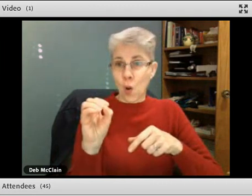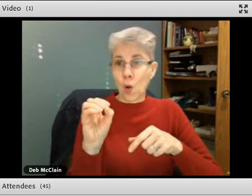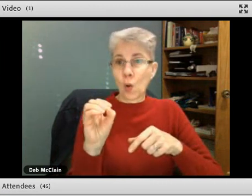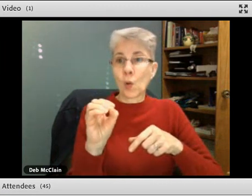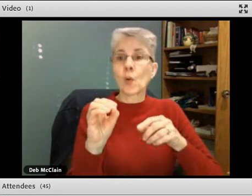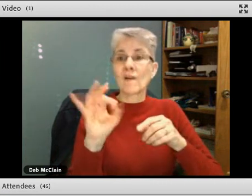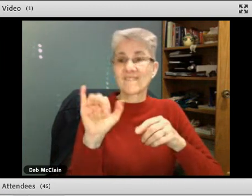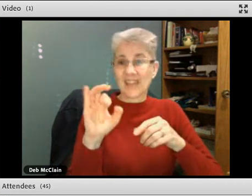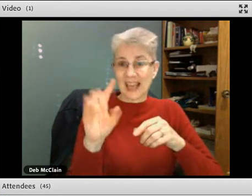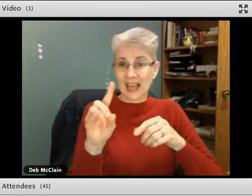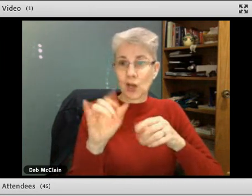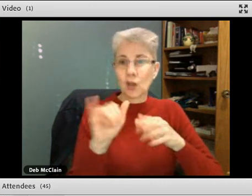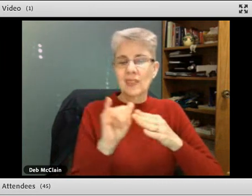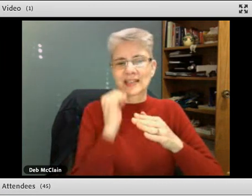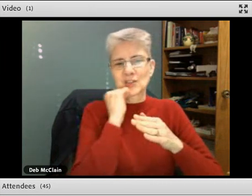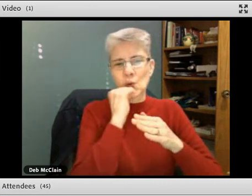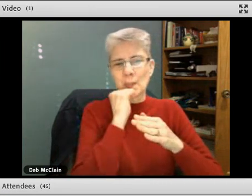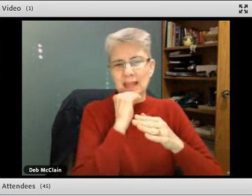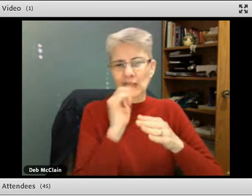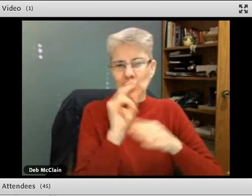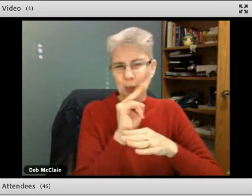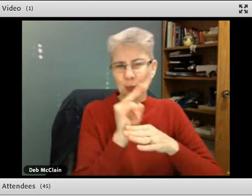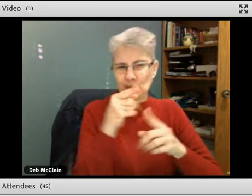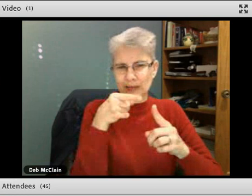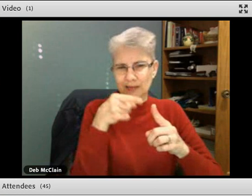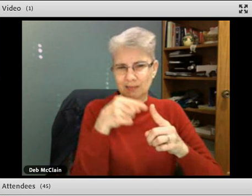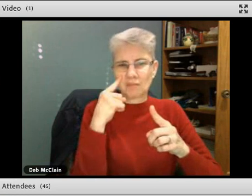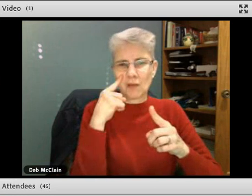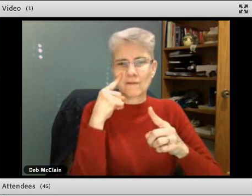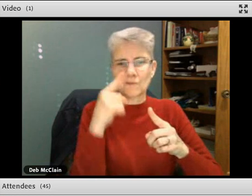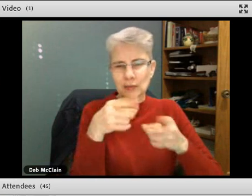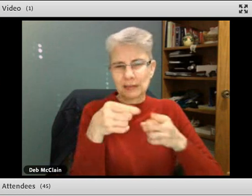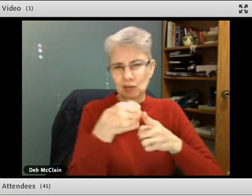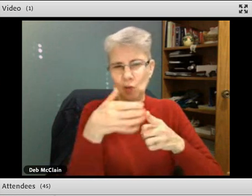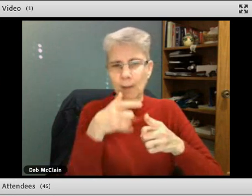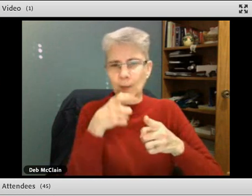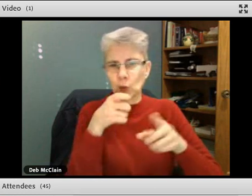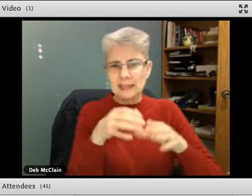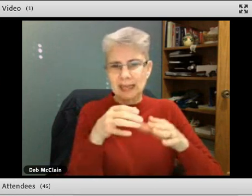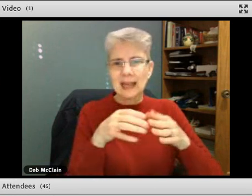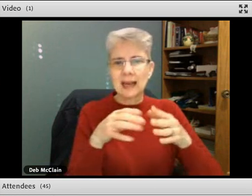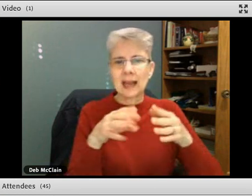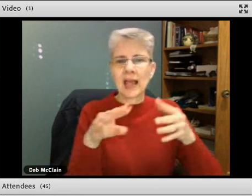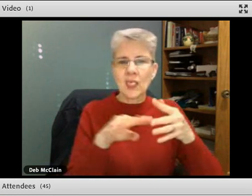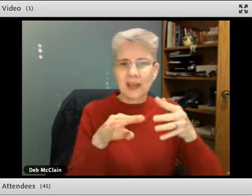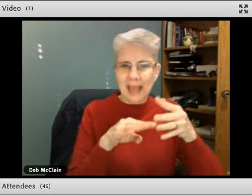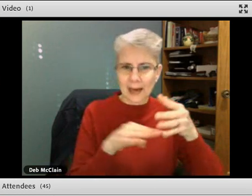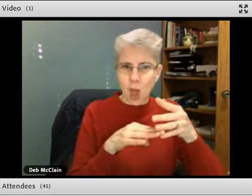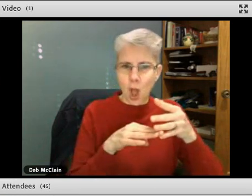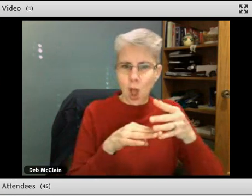to describe who did the cataloging of a record. This actually has information stating that